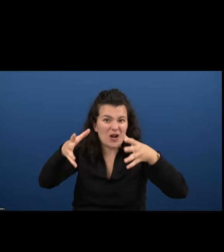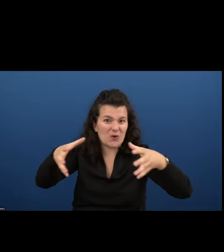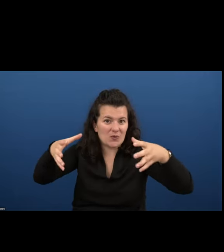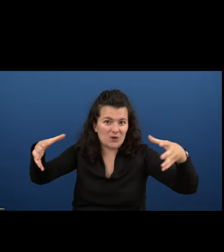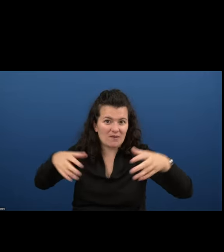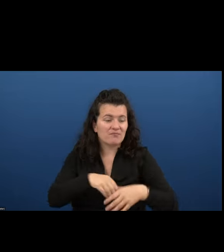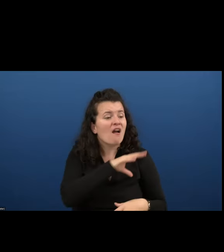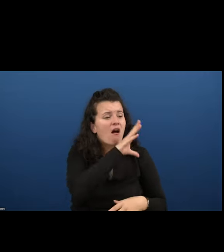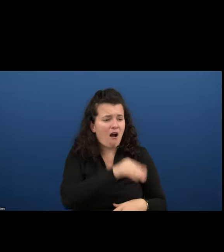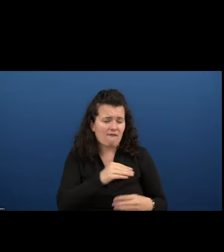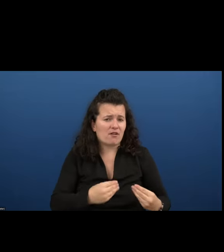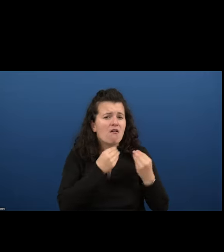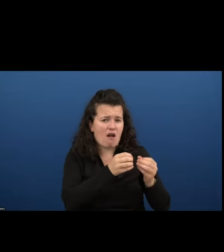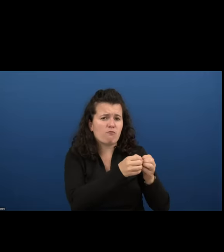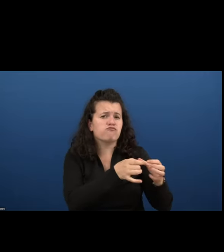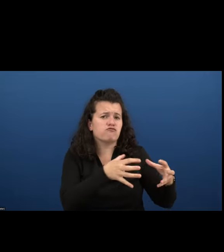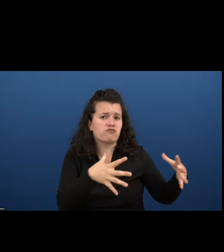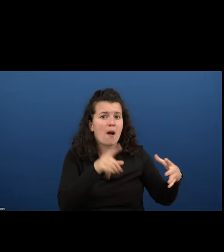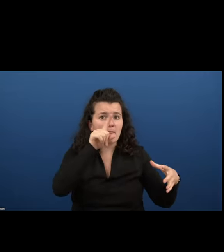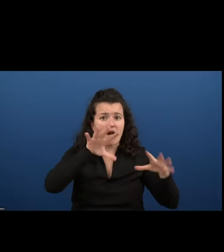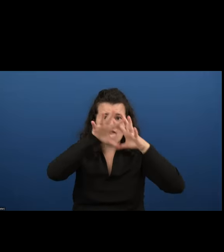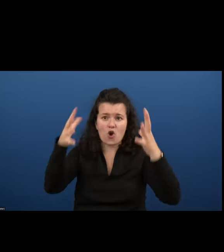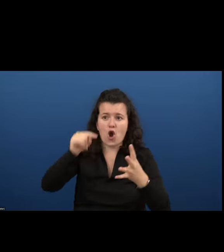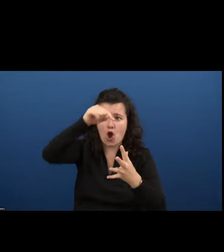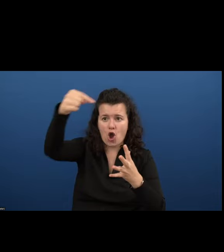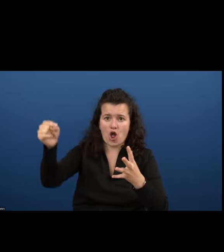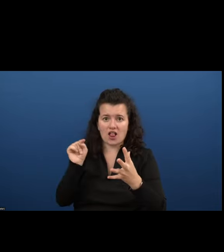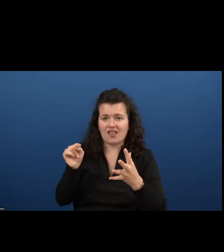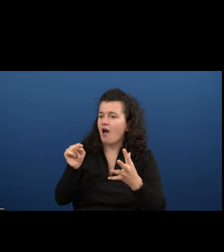of the world. 14:34:26 It's already considerably aging and